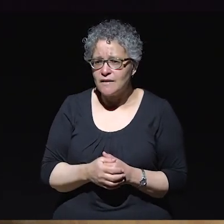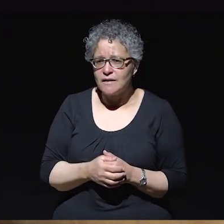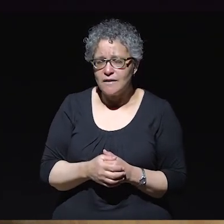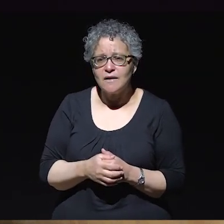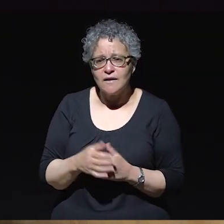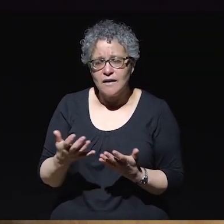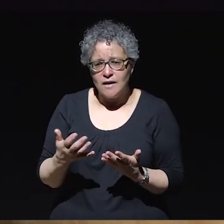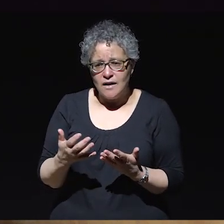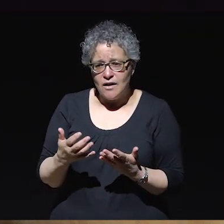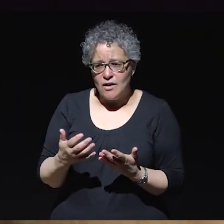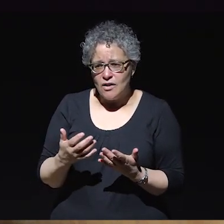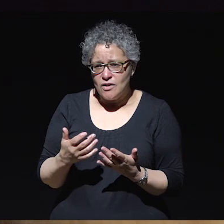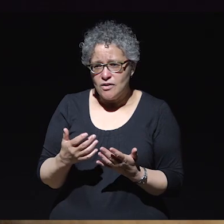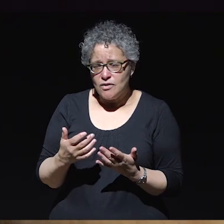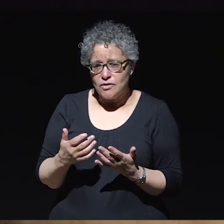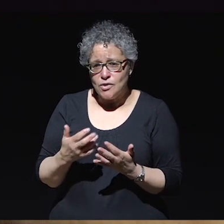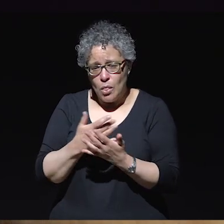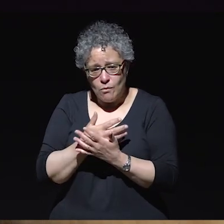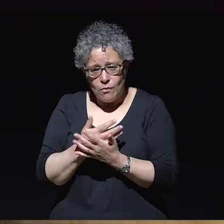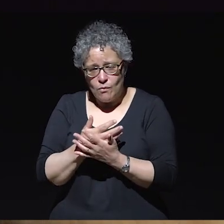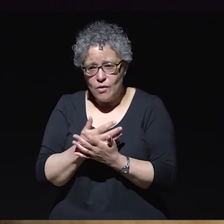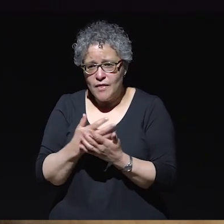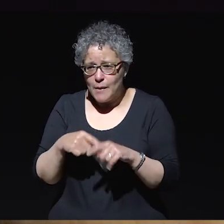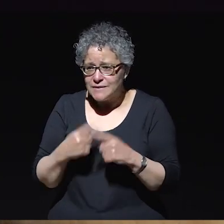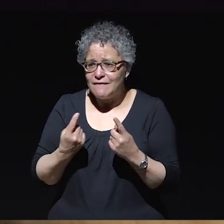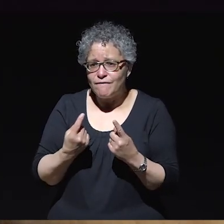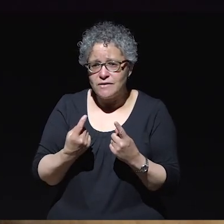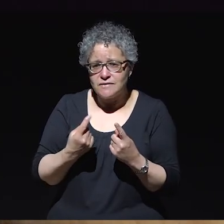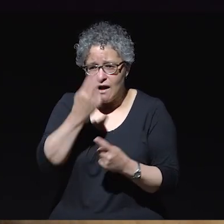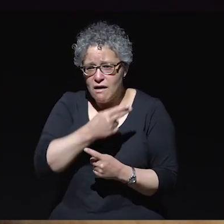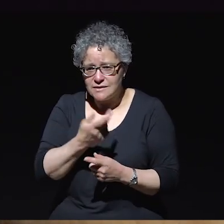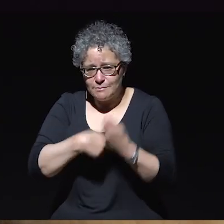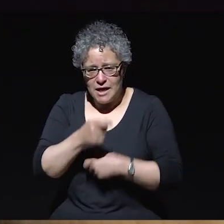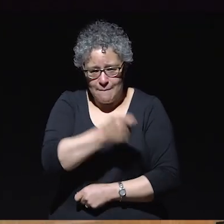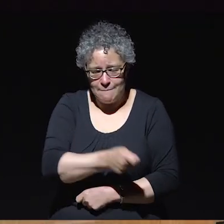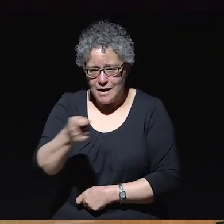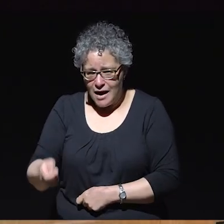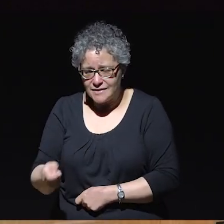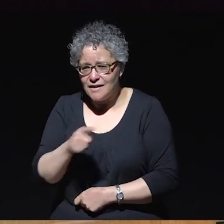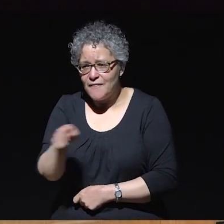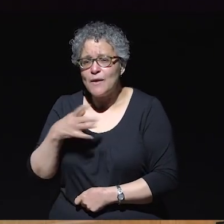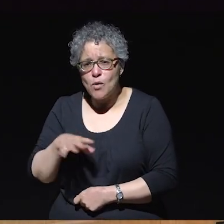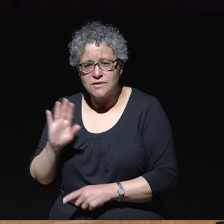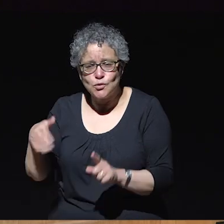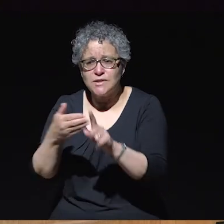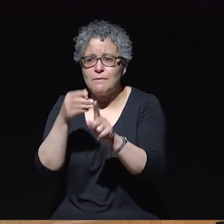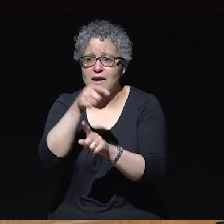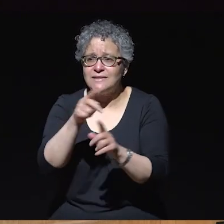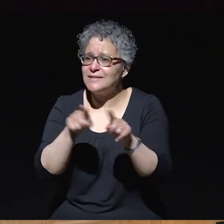in terms of knighthoods for British-born artists, this was something they really wanted to aspire to. And in the 18th century, of course, very few were knighted,